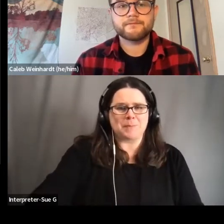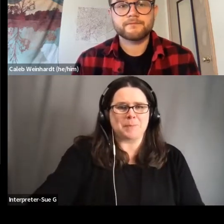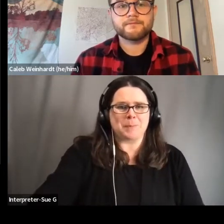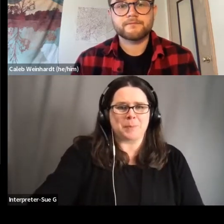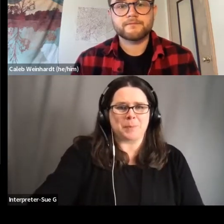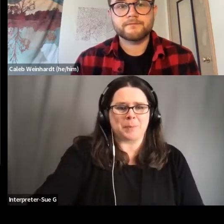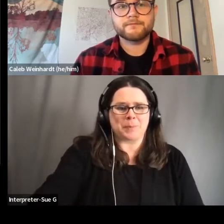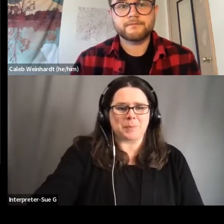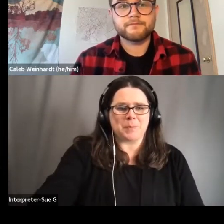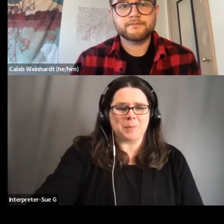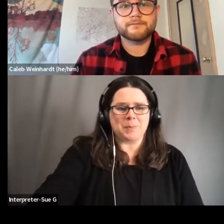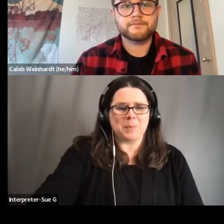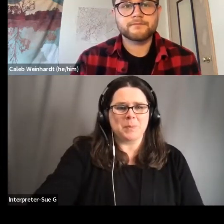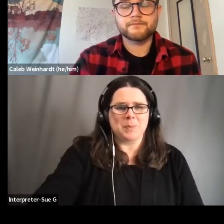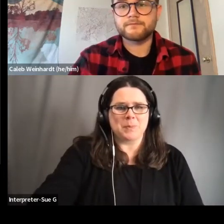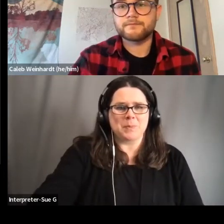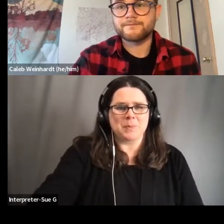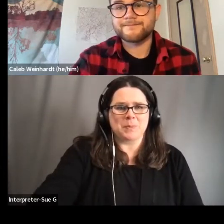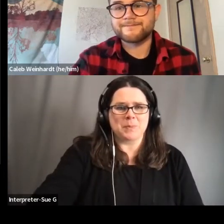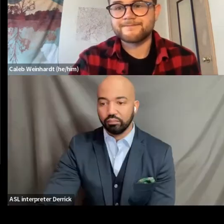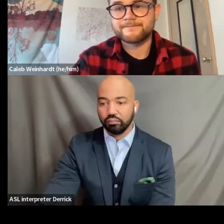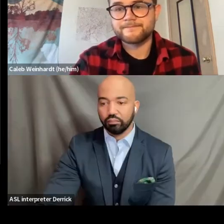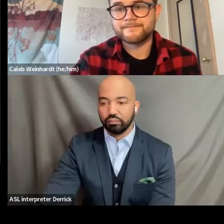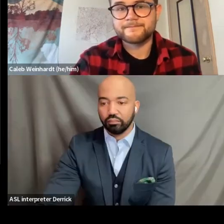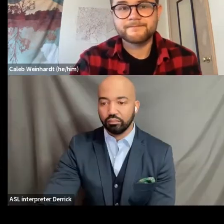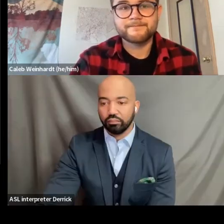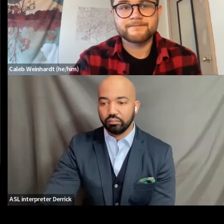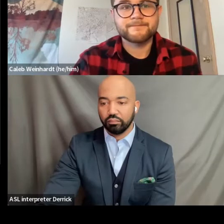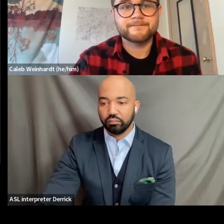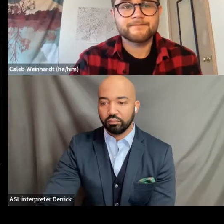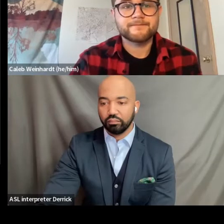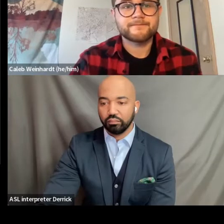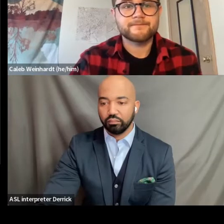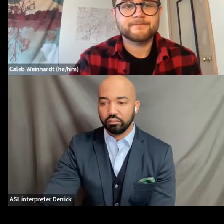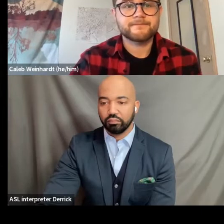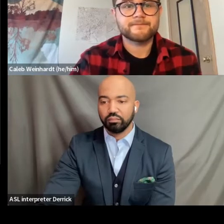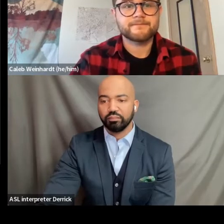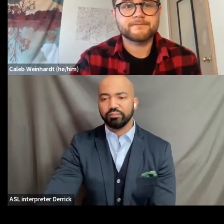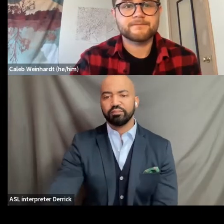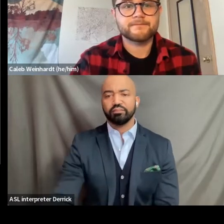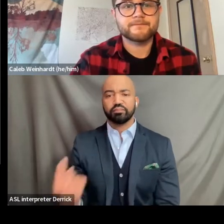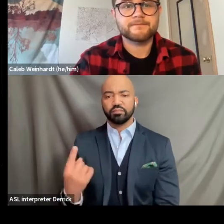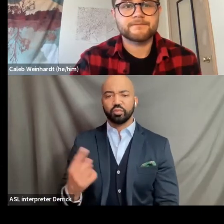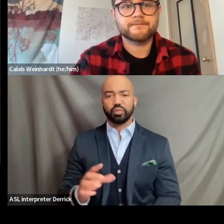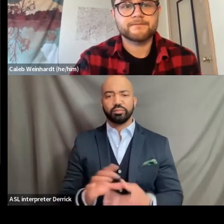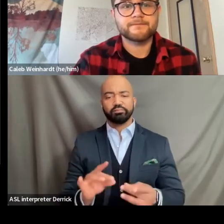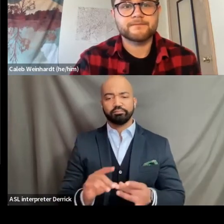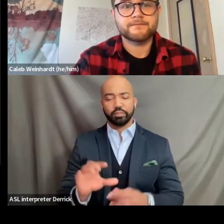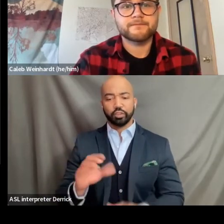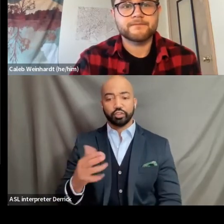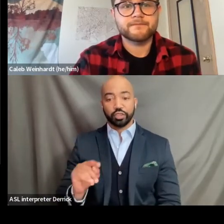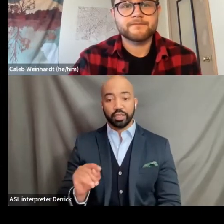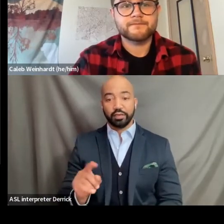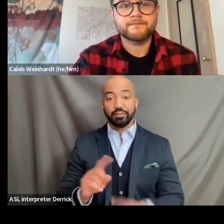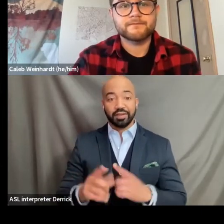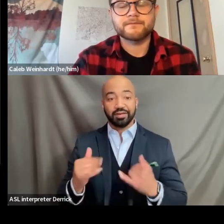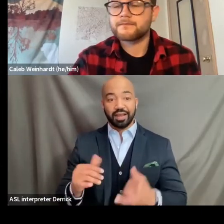So as somebody just posted in the chat, which I was going to mention. Sam is now part of the Biden Administration